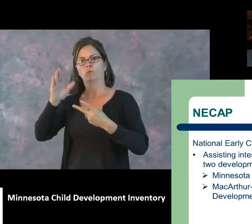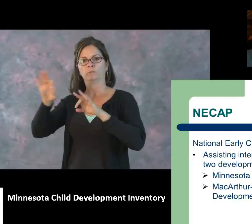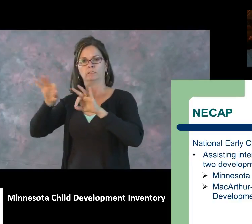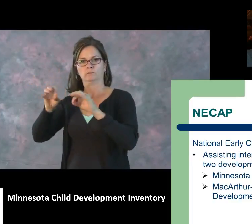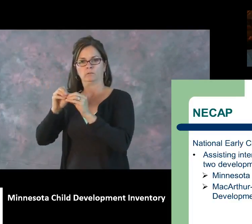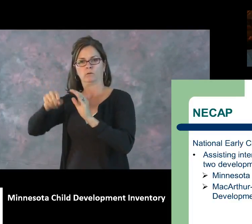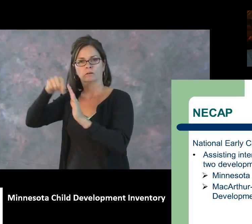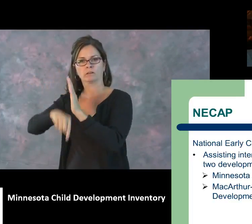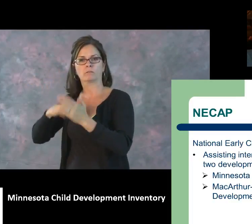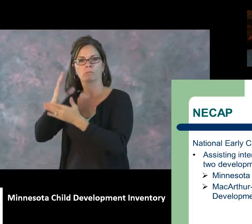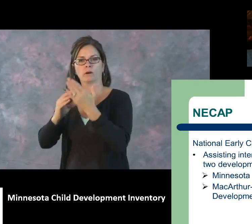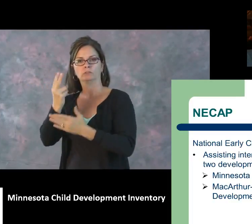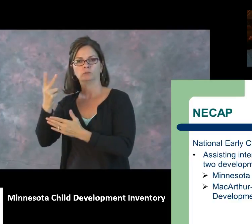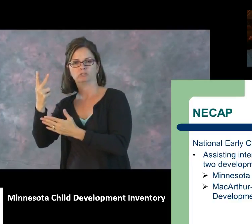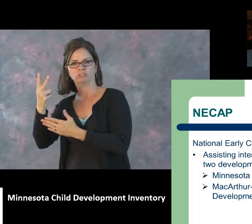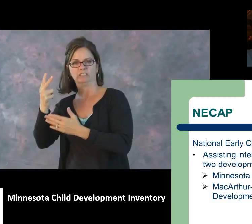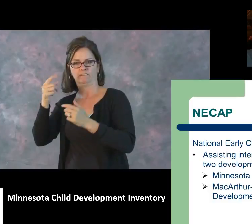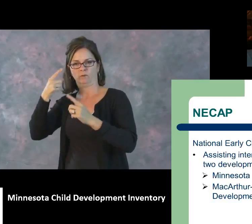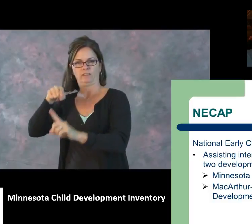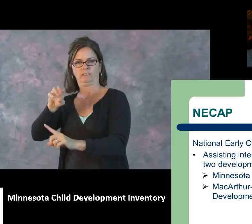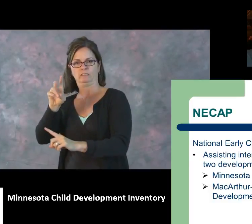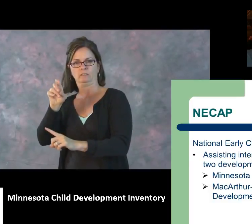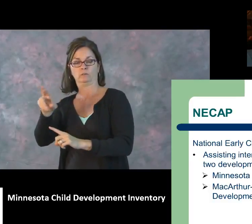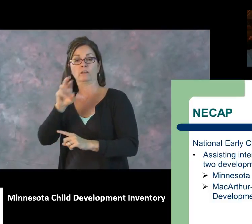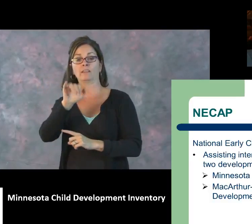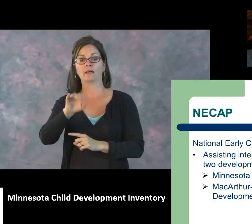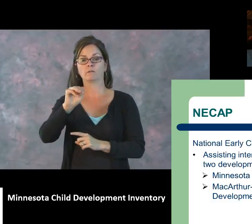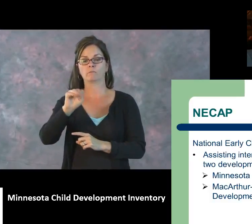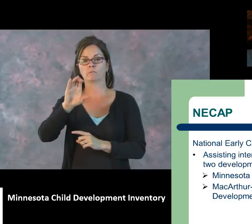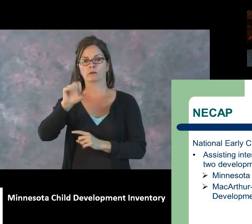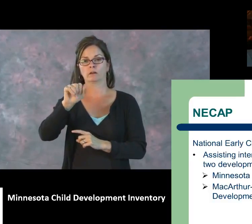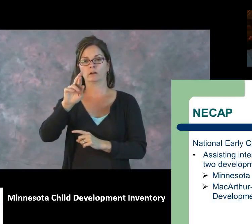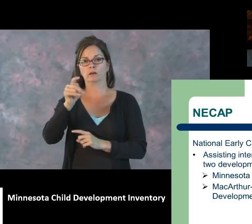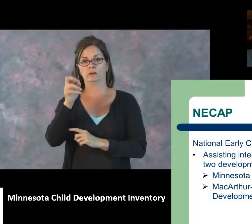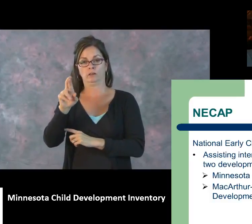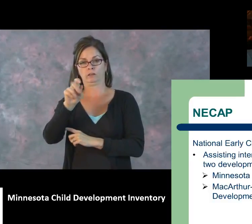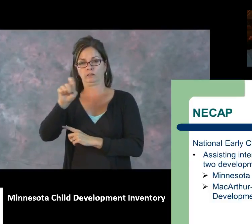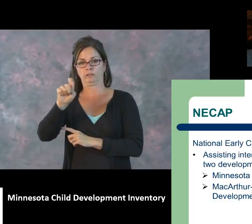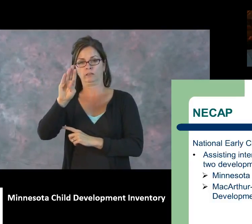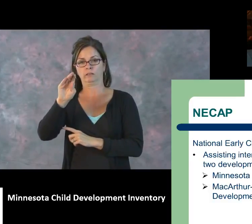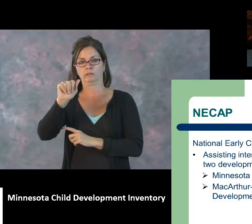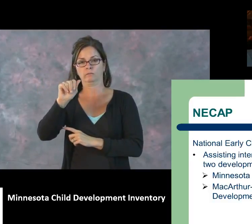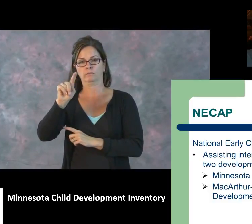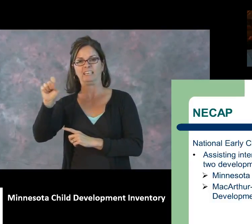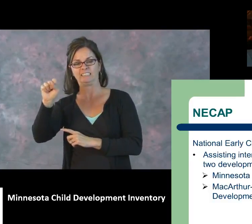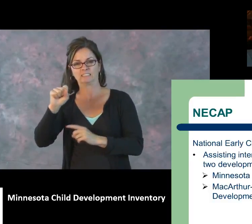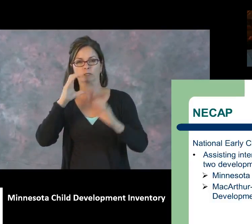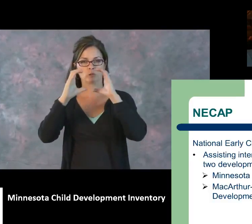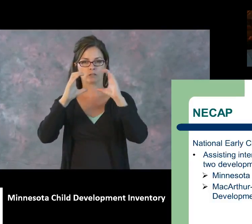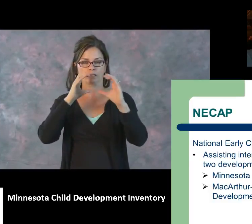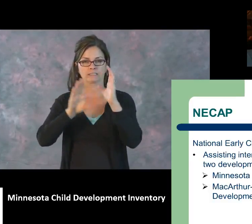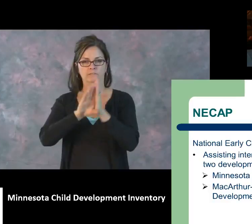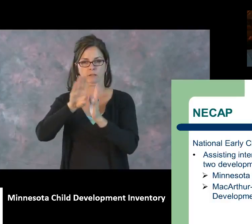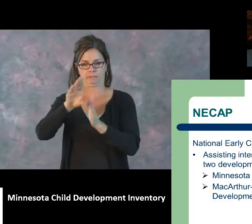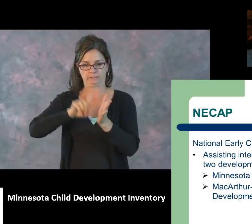of this webinar, and it's the MacArthur-Bates Communicative Development Inventory.